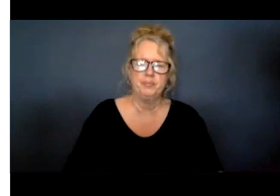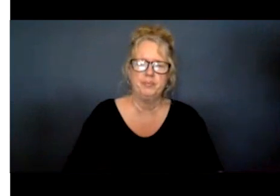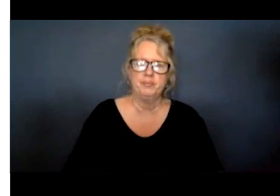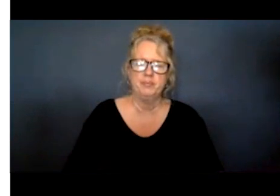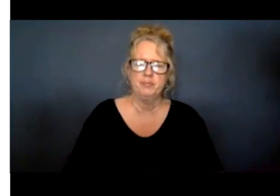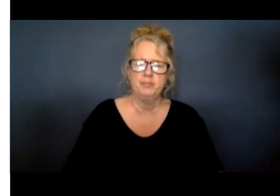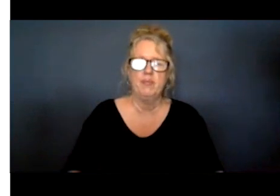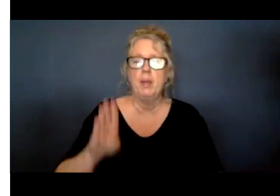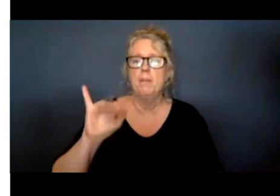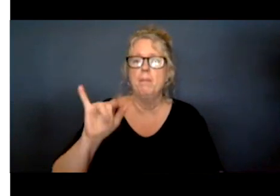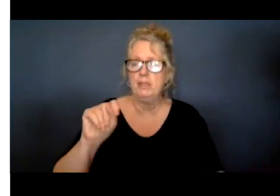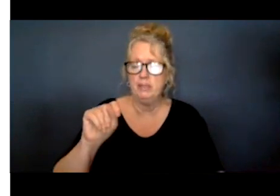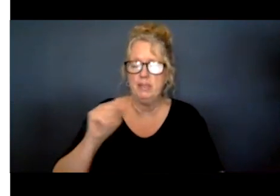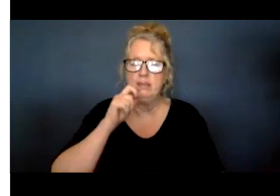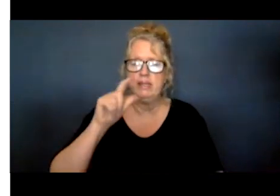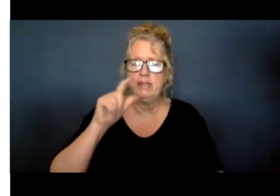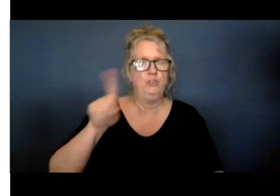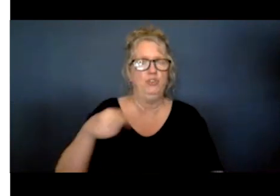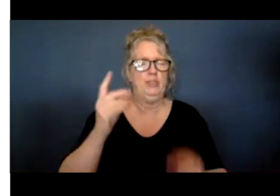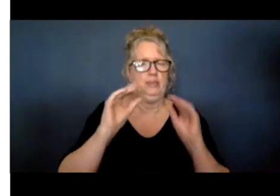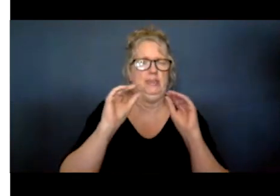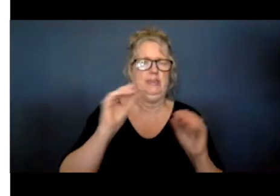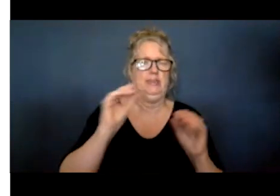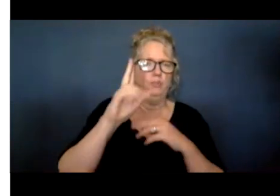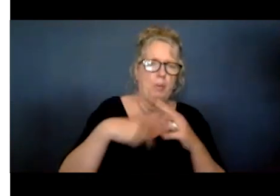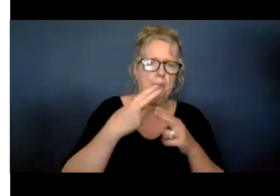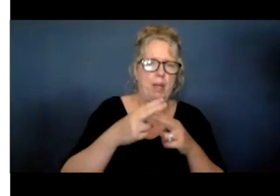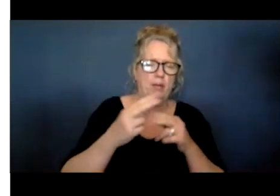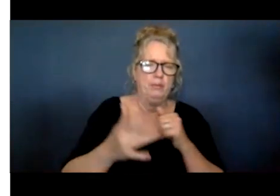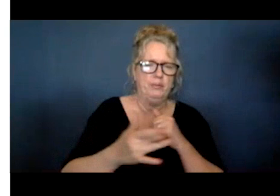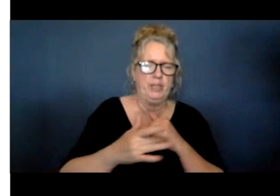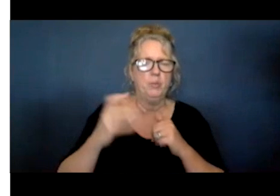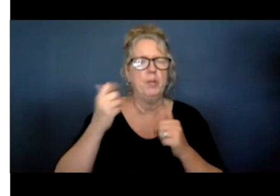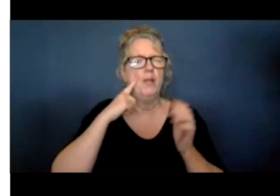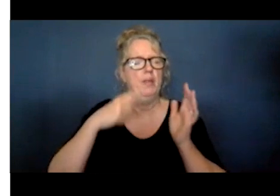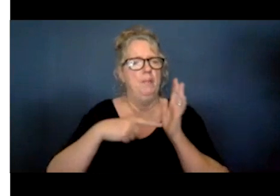BIT doesn’t just teach about technology. They model accessibility throughout the